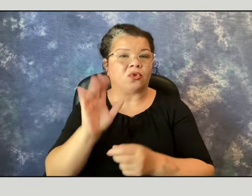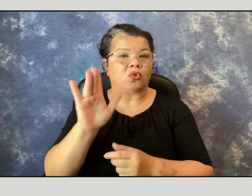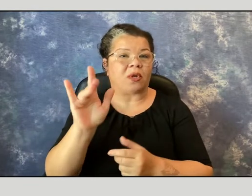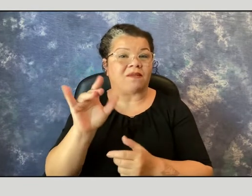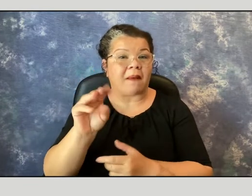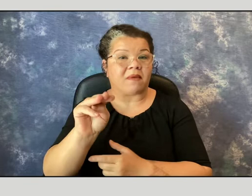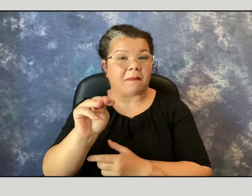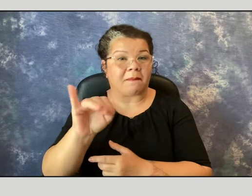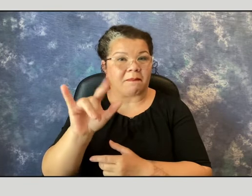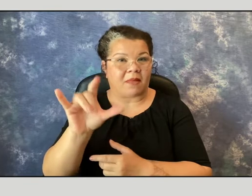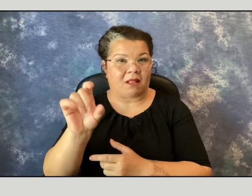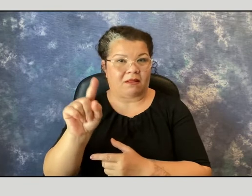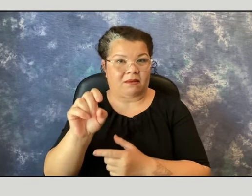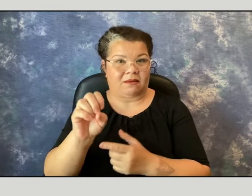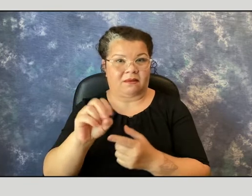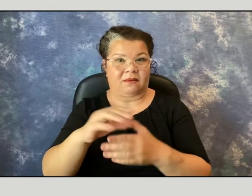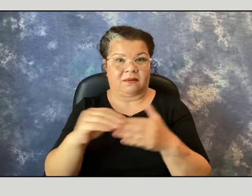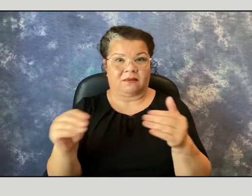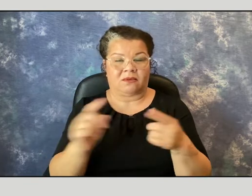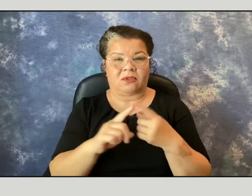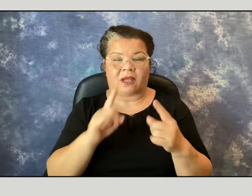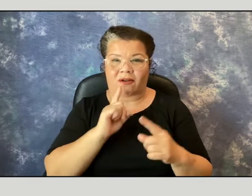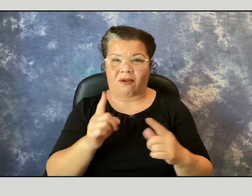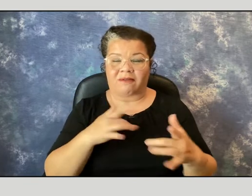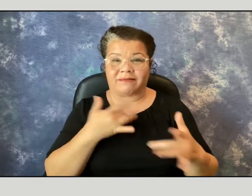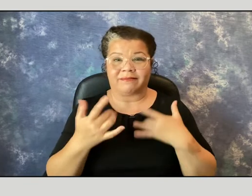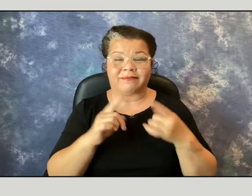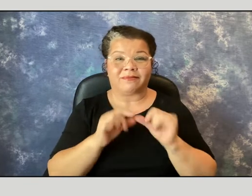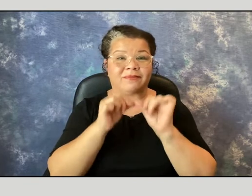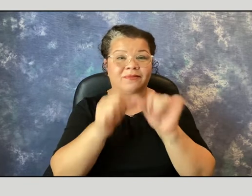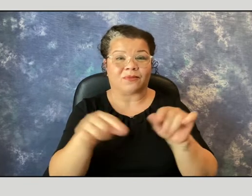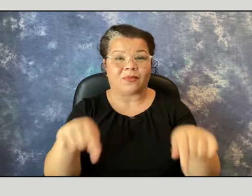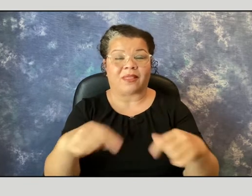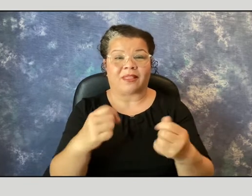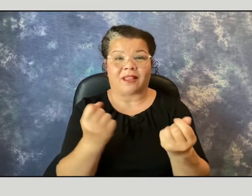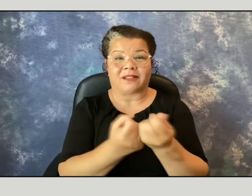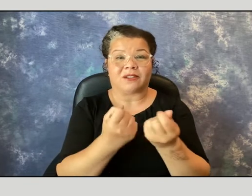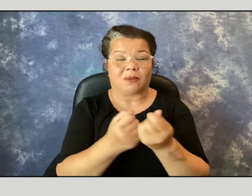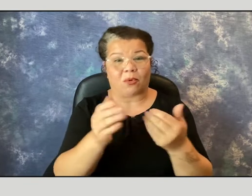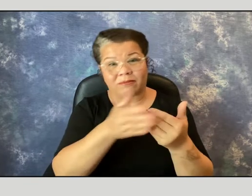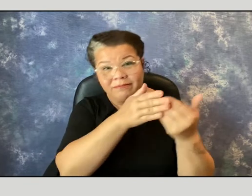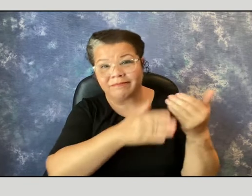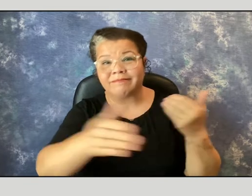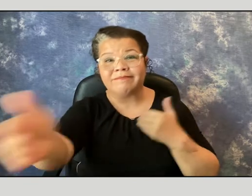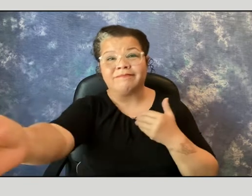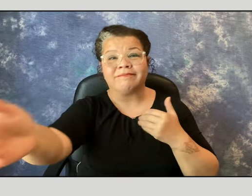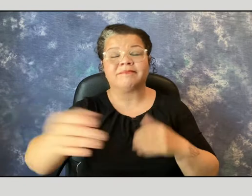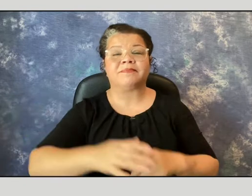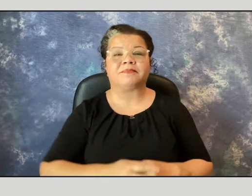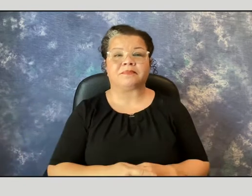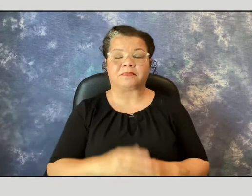and are excited to continue this support in years to come. Before we begin our conversation,